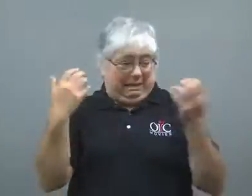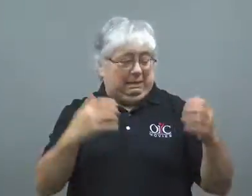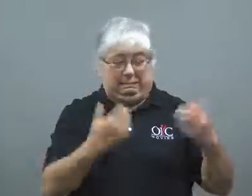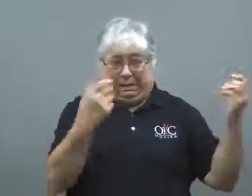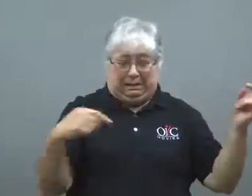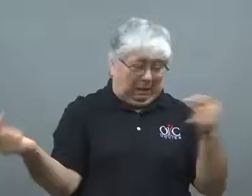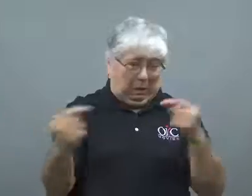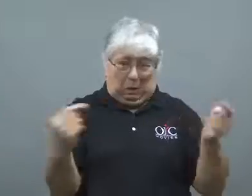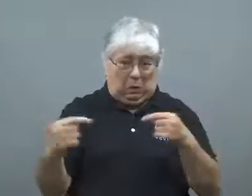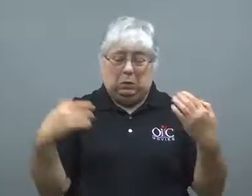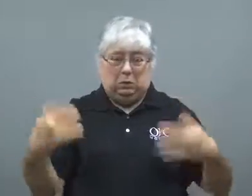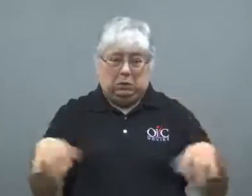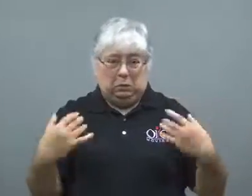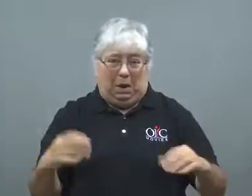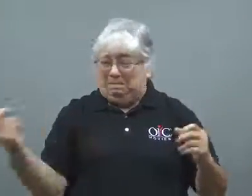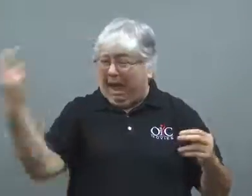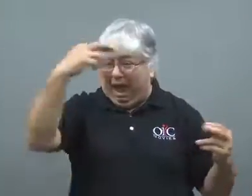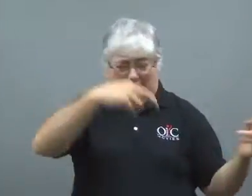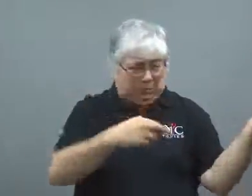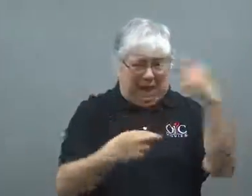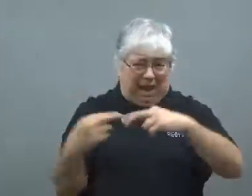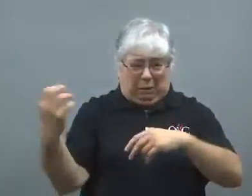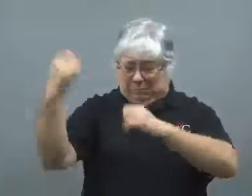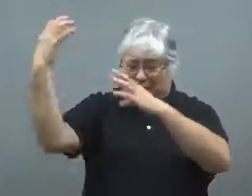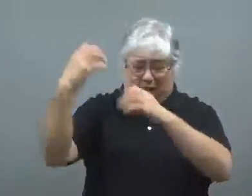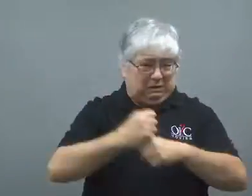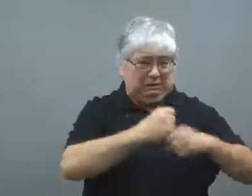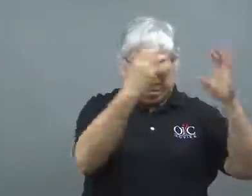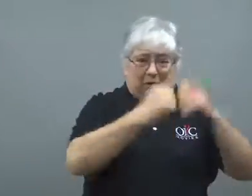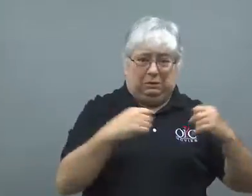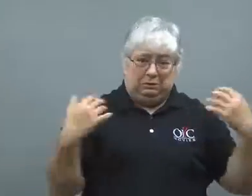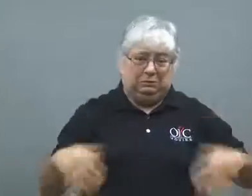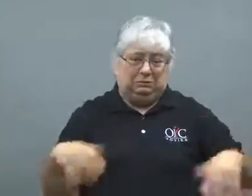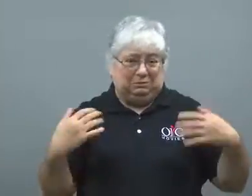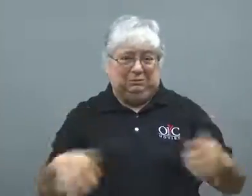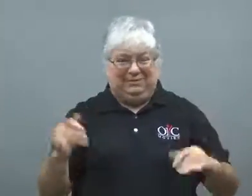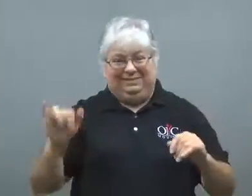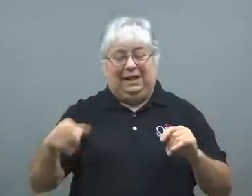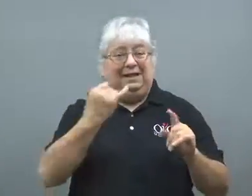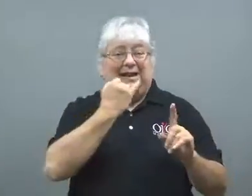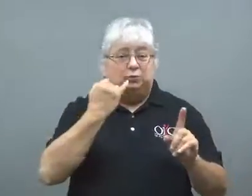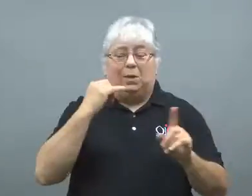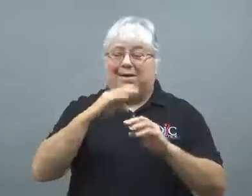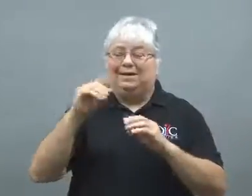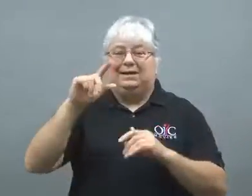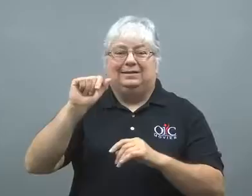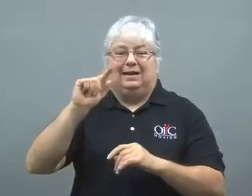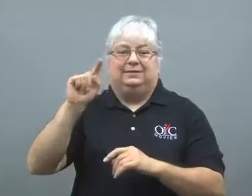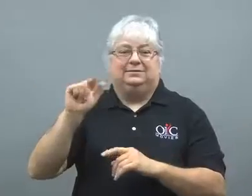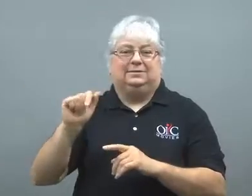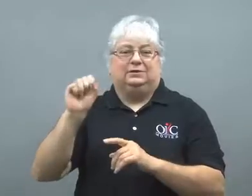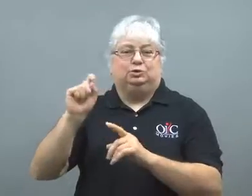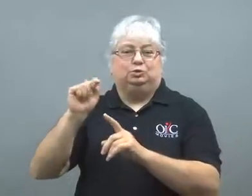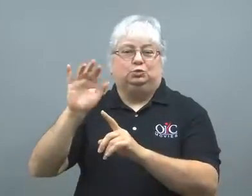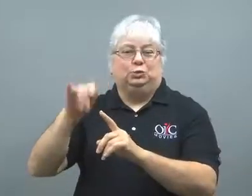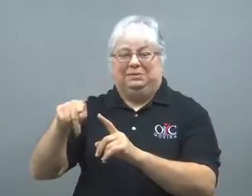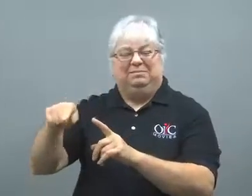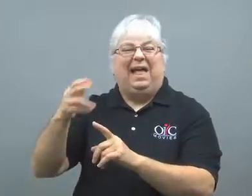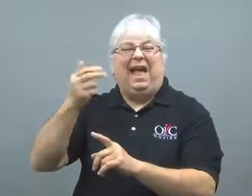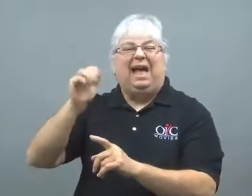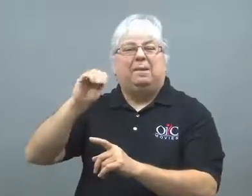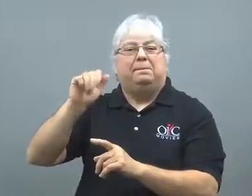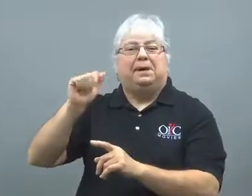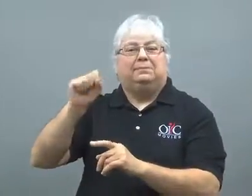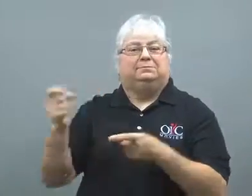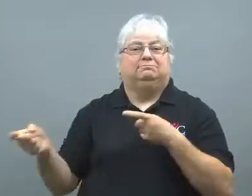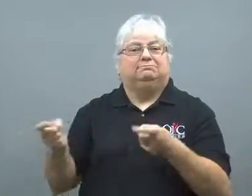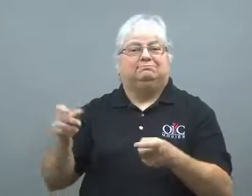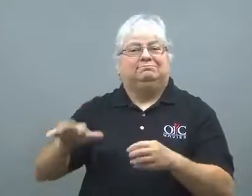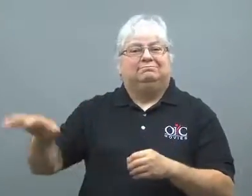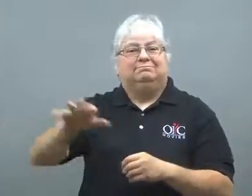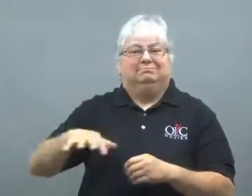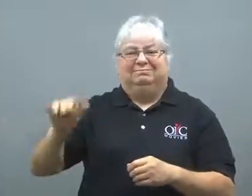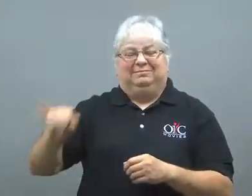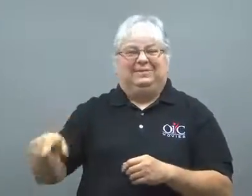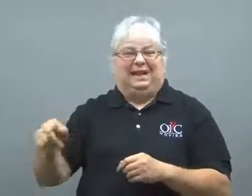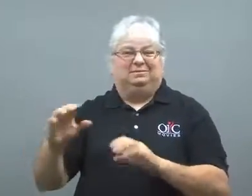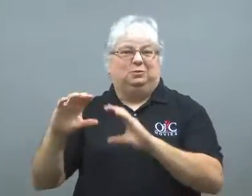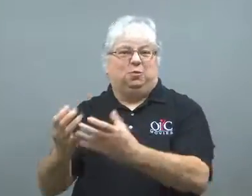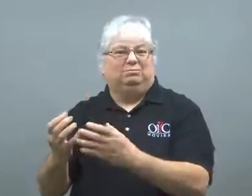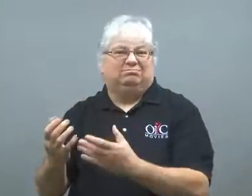Both sides were angry and shelled each other.